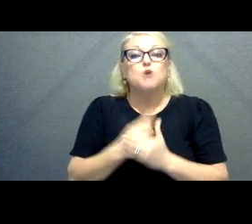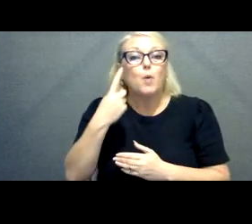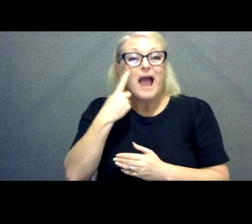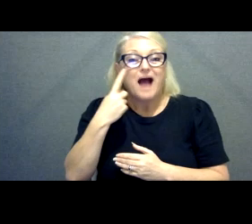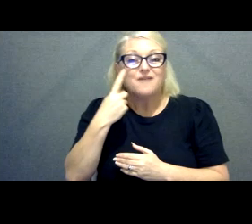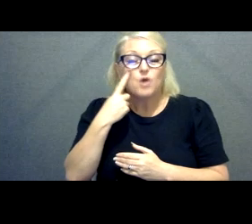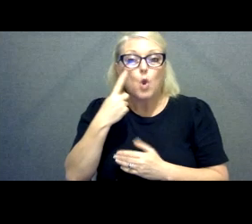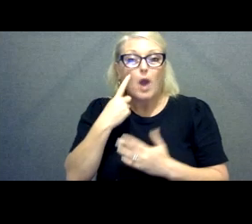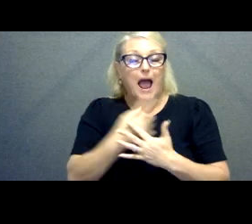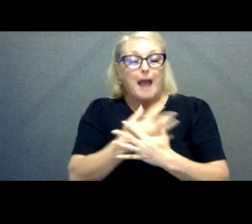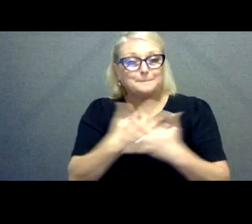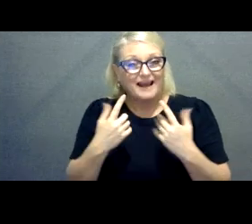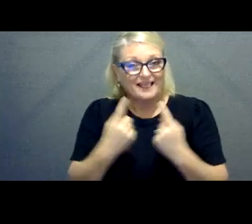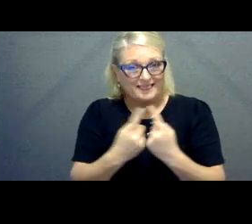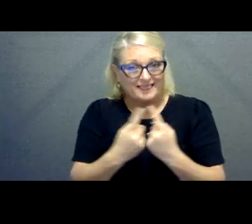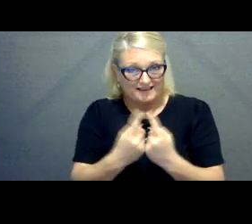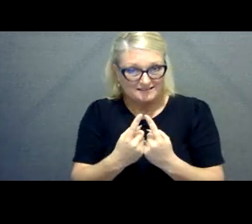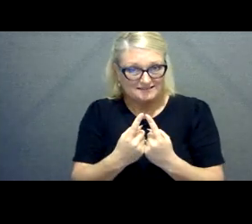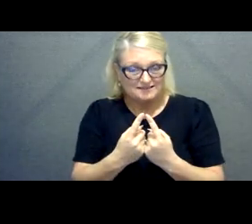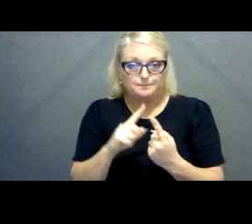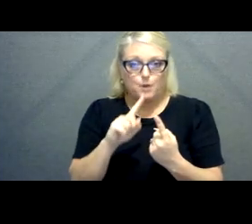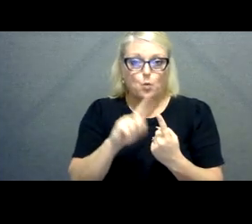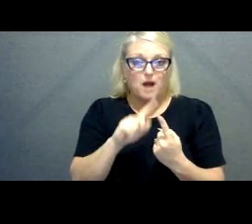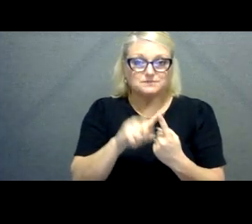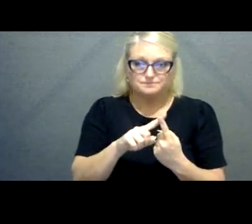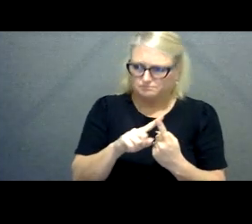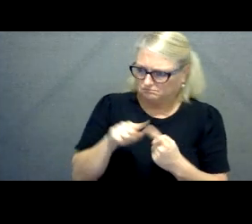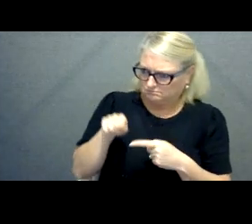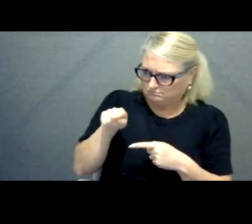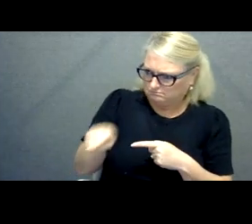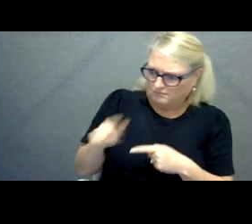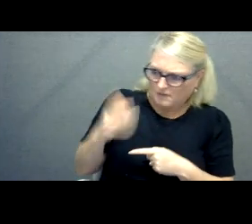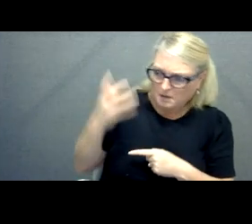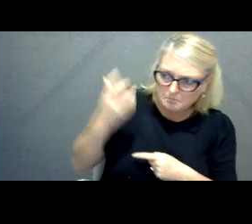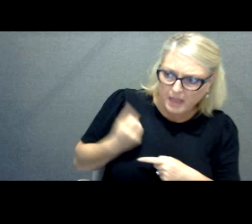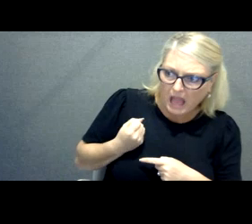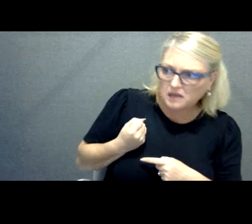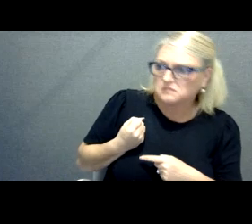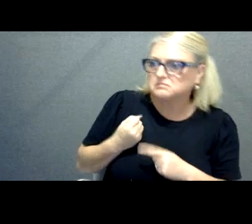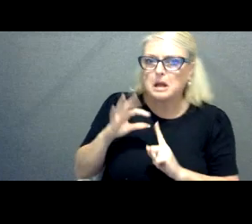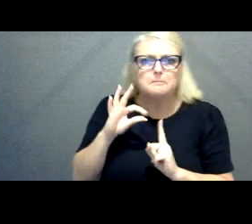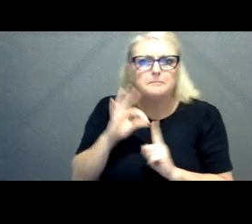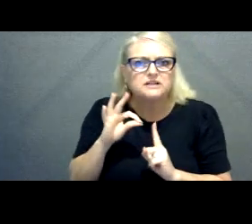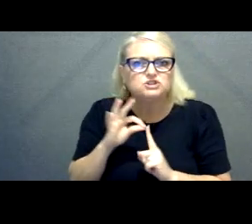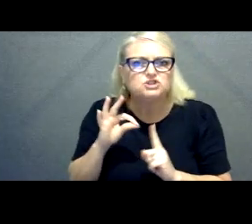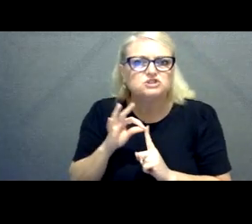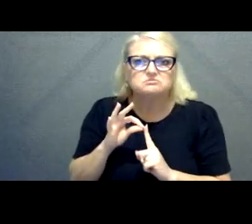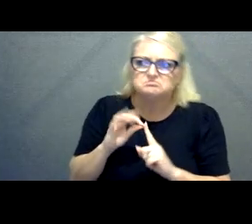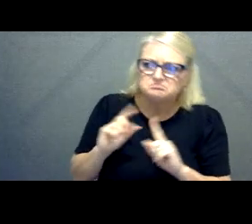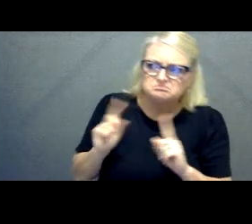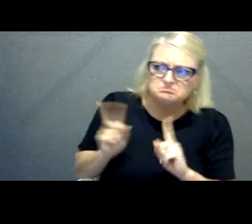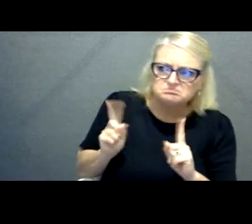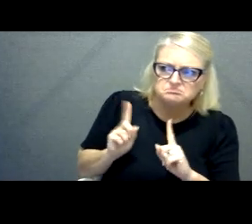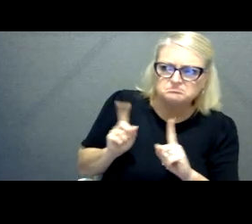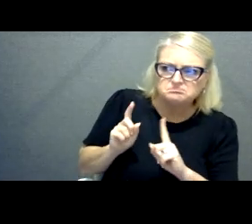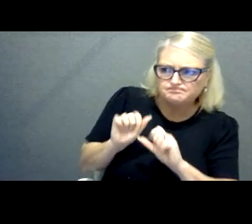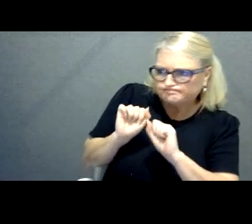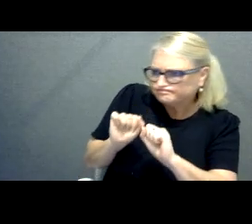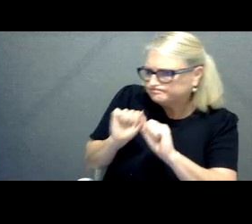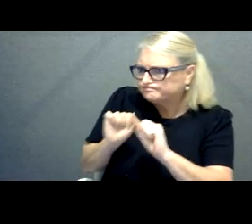look at the the income of the client um and any financially any person who helps them financially